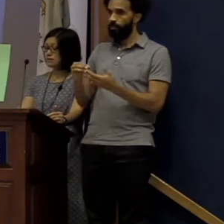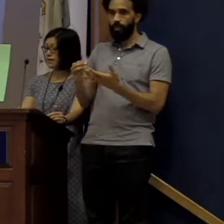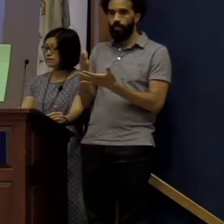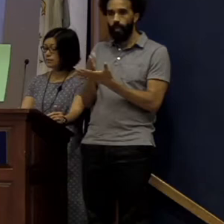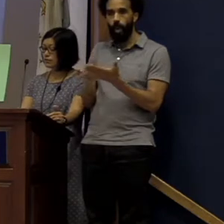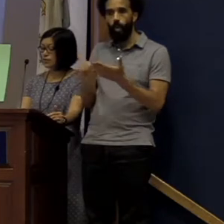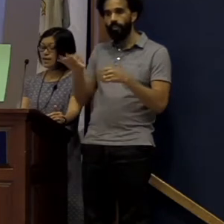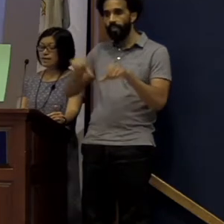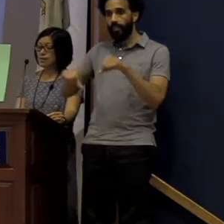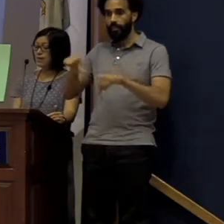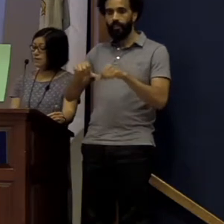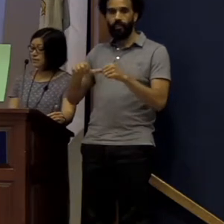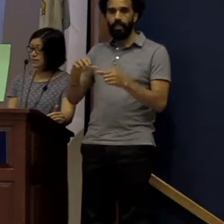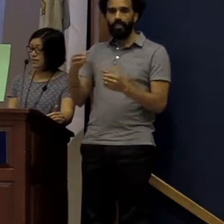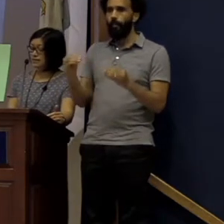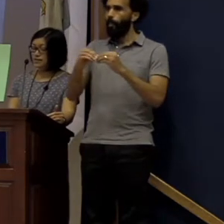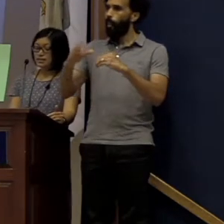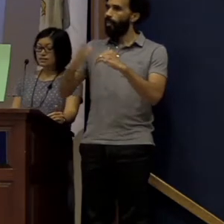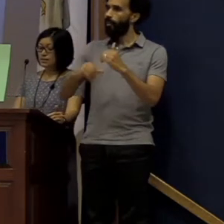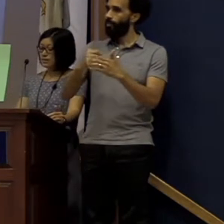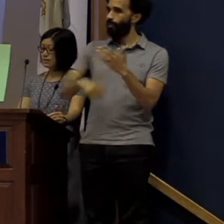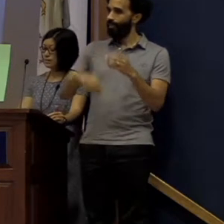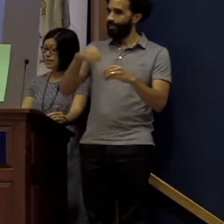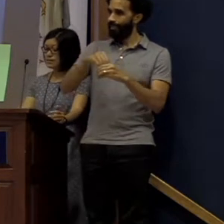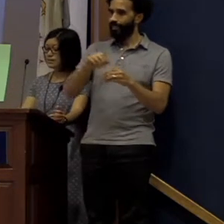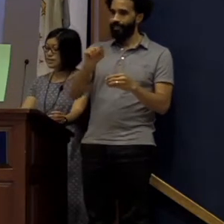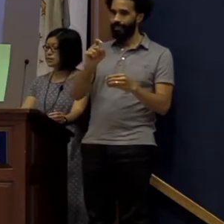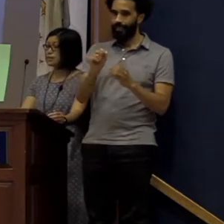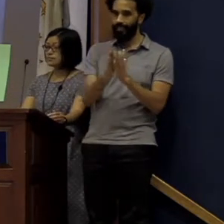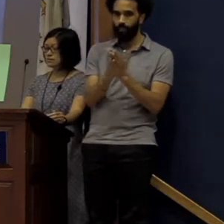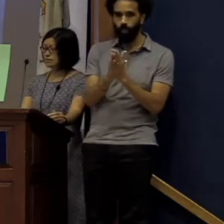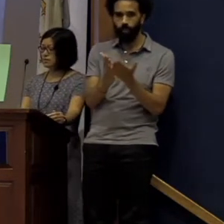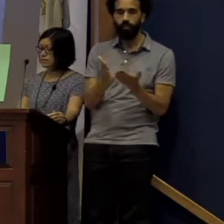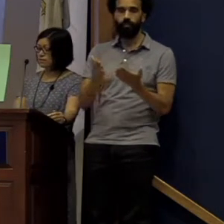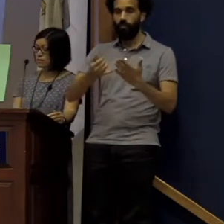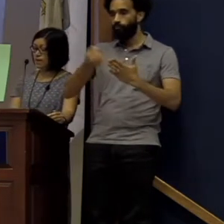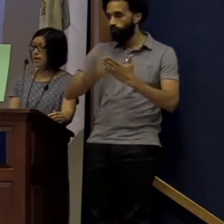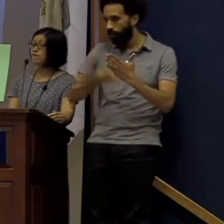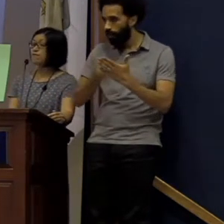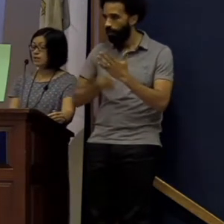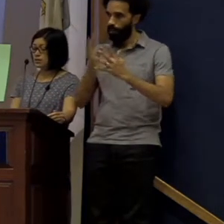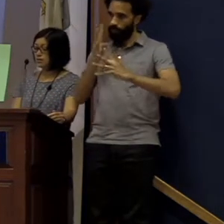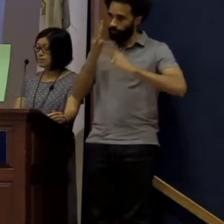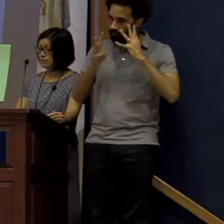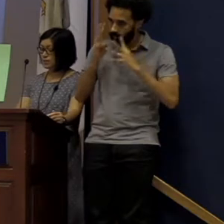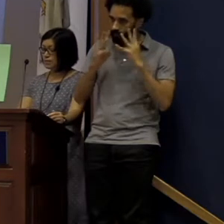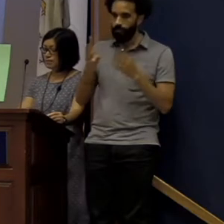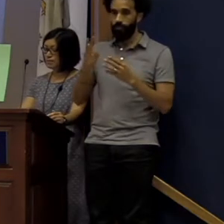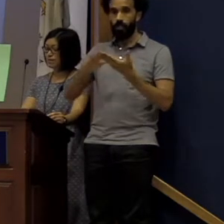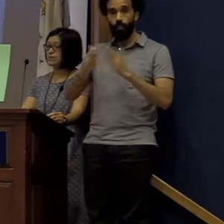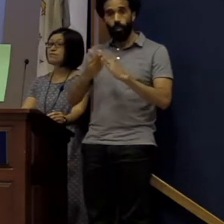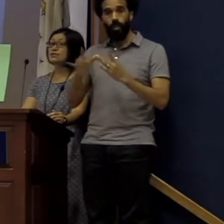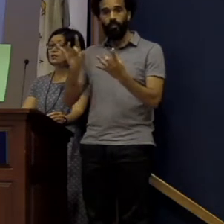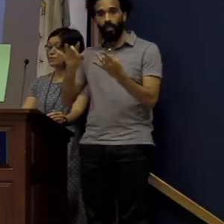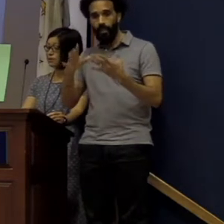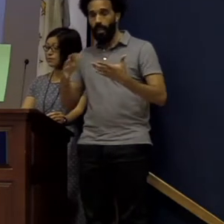textbooks and pen and paper tests to include messy sketchups. community feedback and a functional prototype of an innovation of Occupied